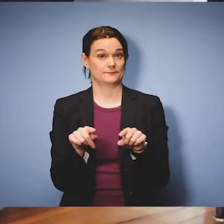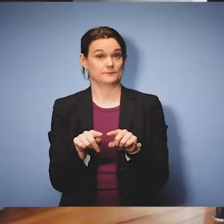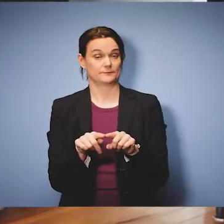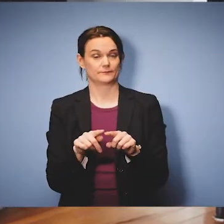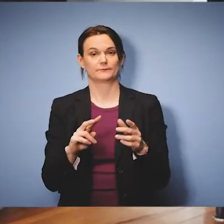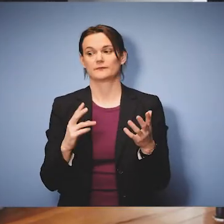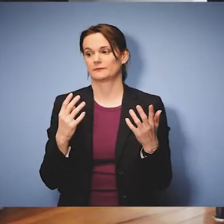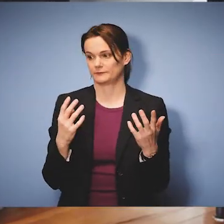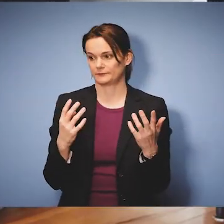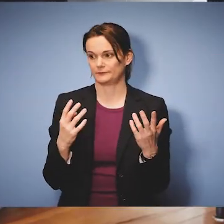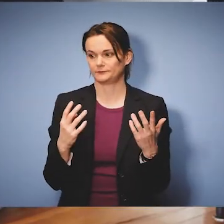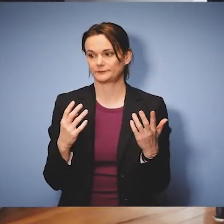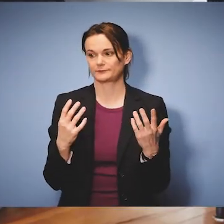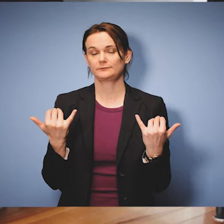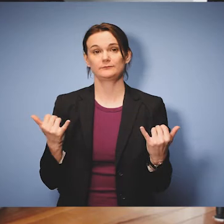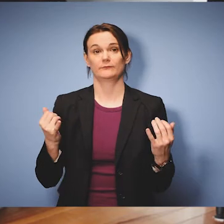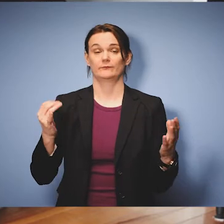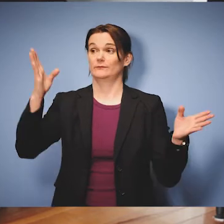to connect your bottom to your side.